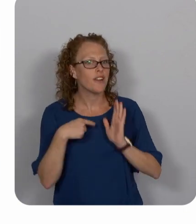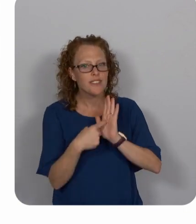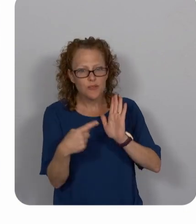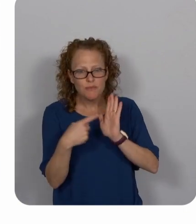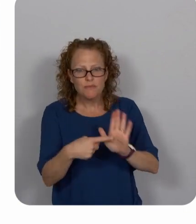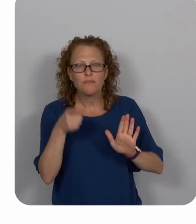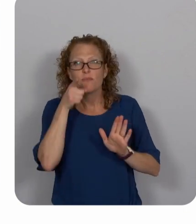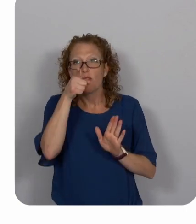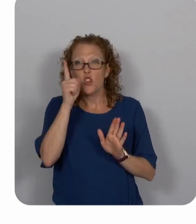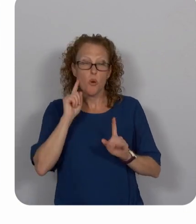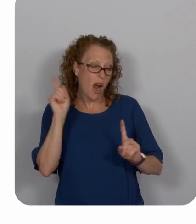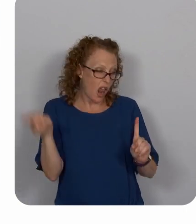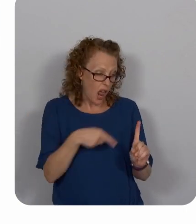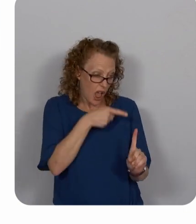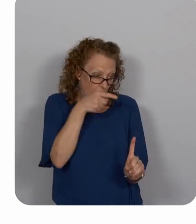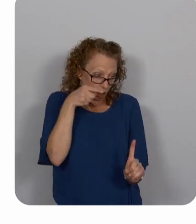on projects with many blended clips.